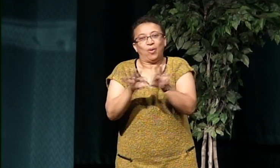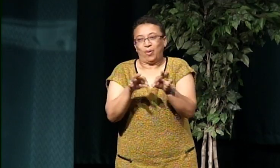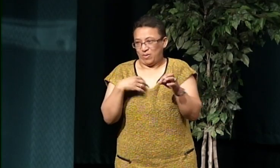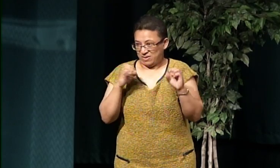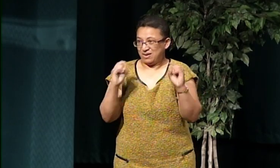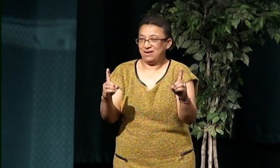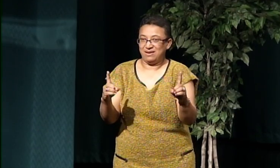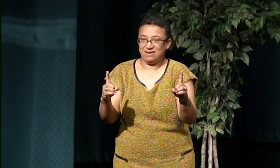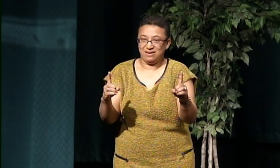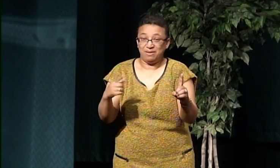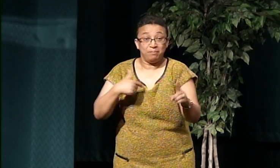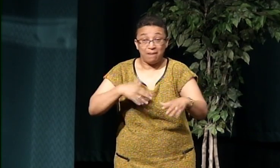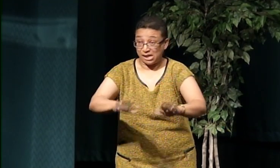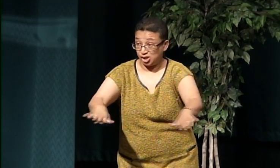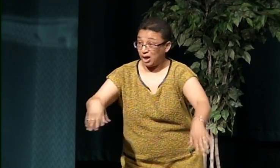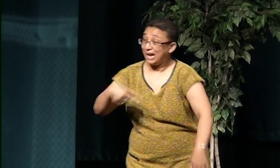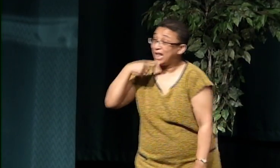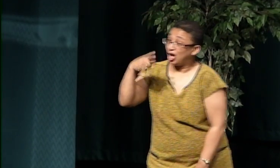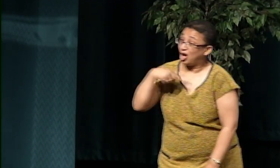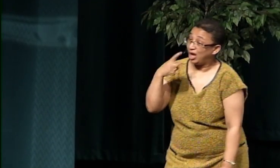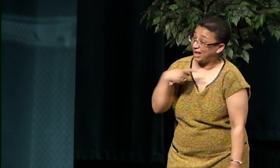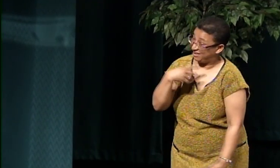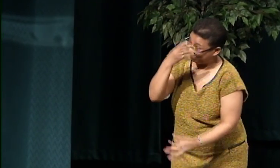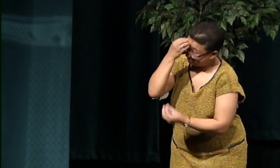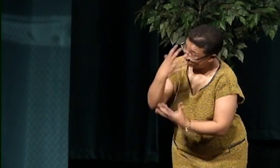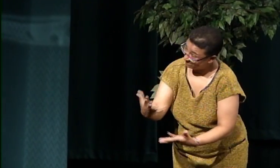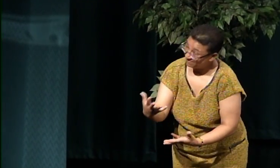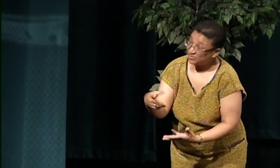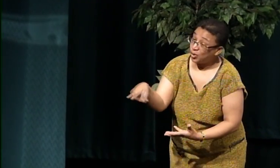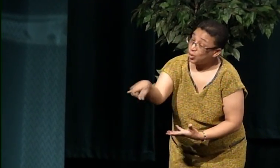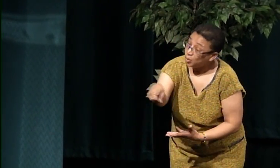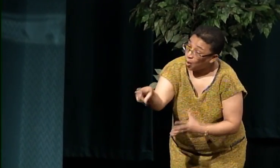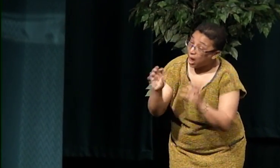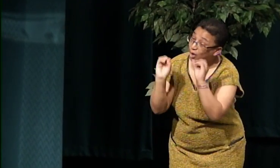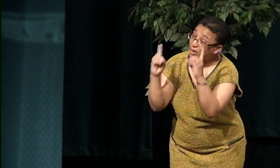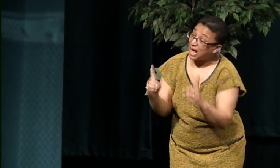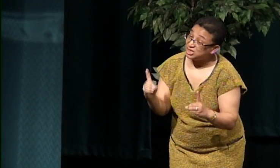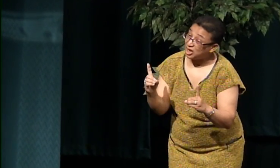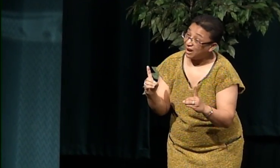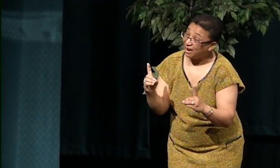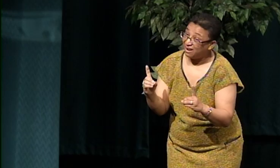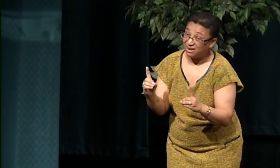Education is so valuable. You know I have hearing children.